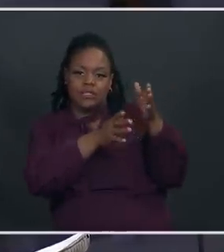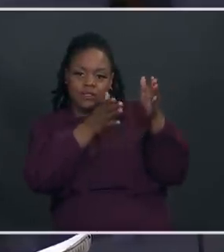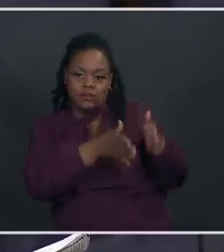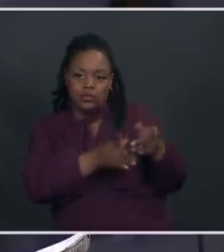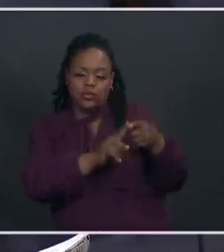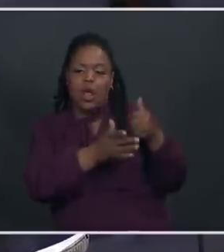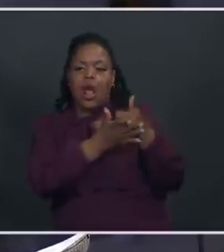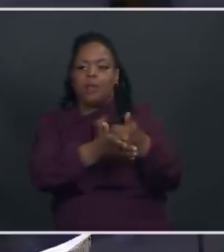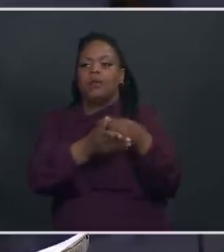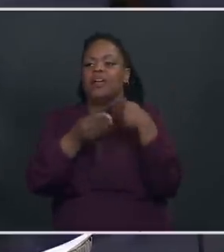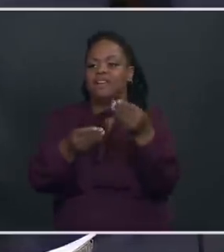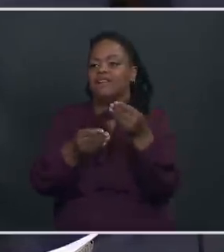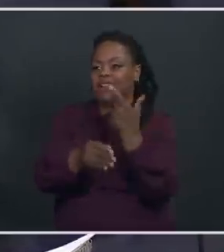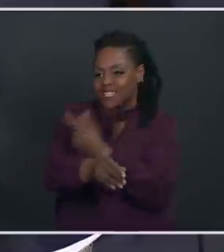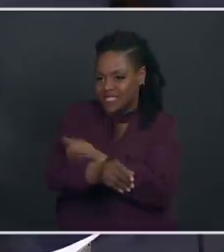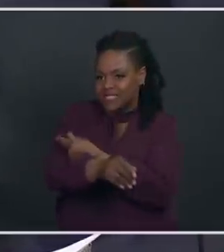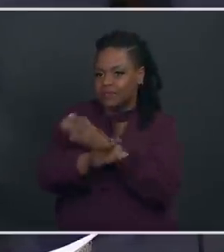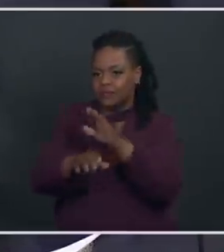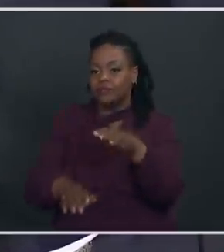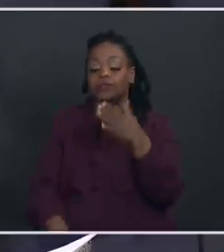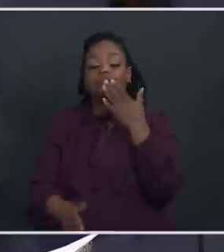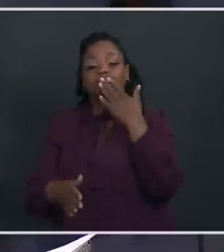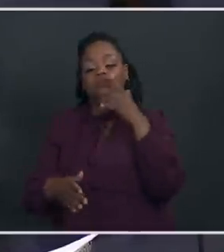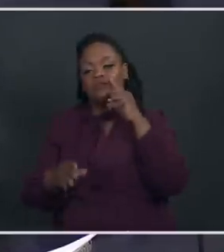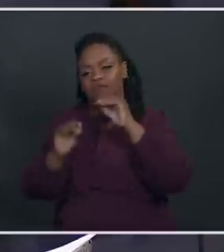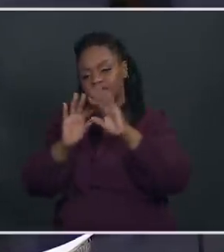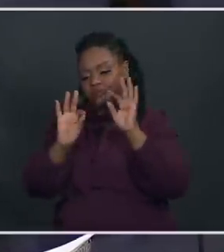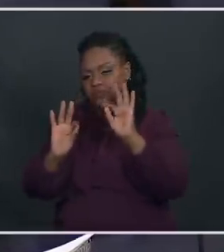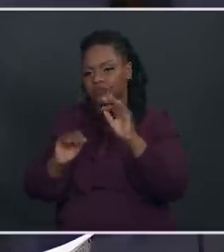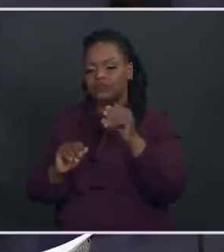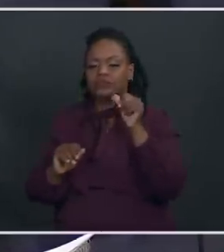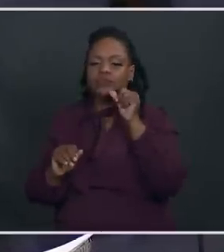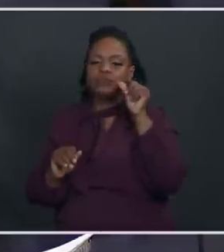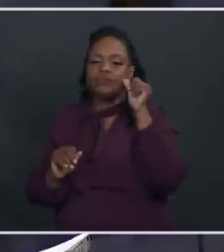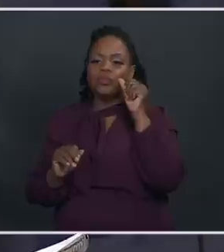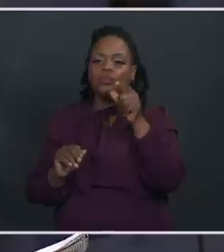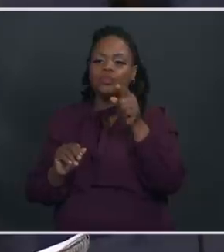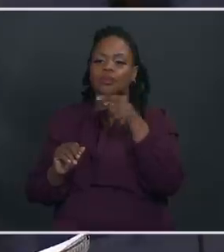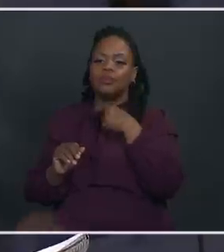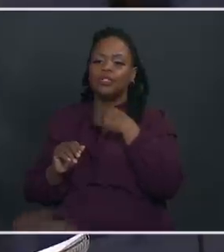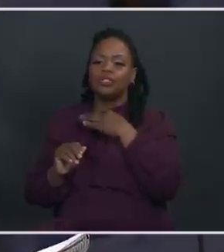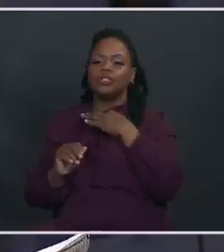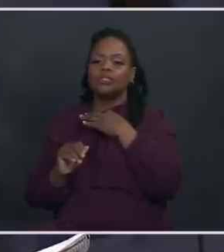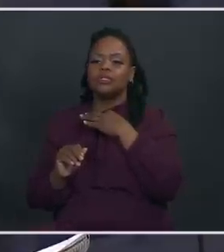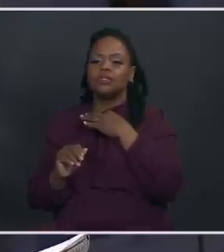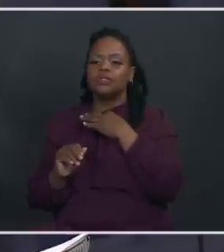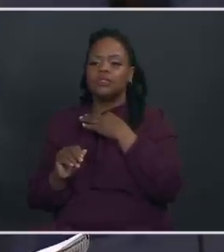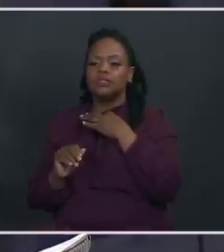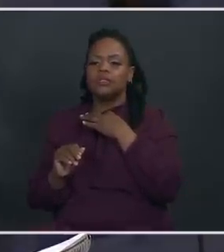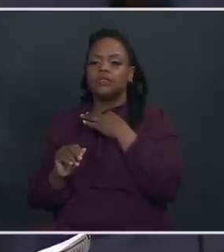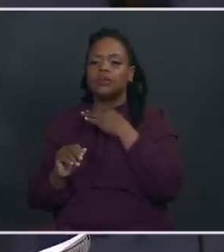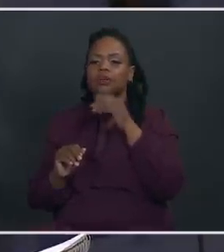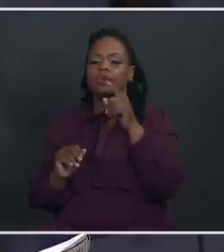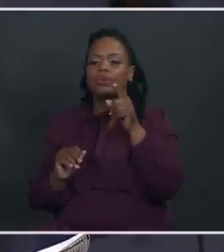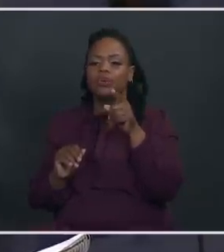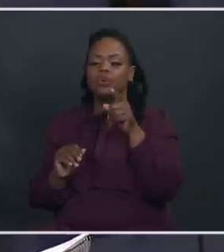Let me ask one other question. Yesterday, you deflected this to the USOC, but my question is a little bit different today. We're now hearing from the organizers of this year's